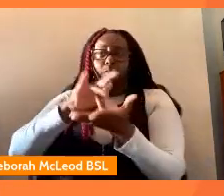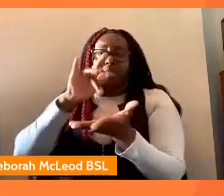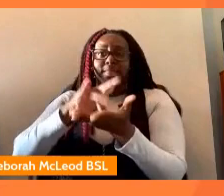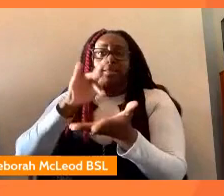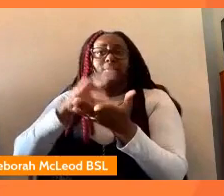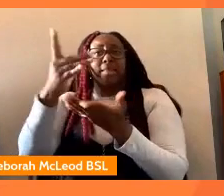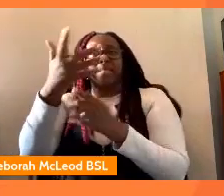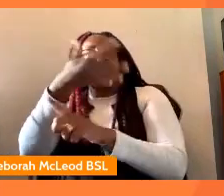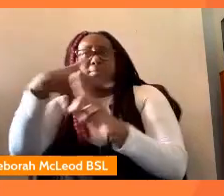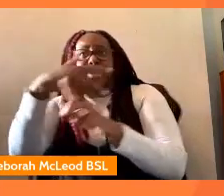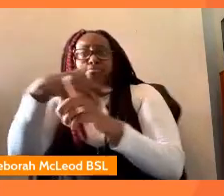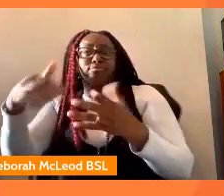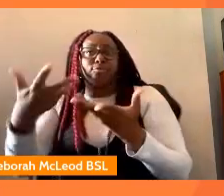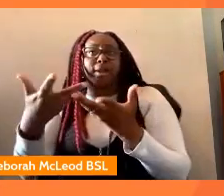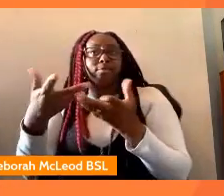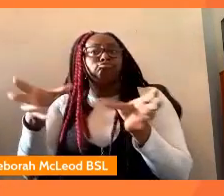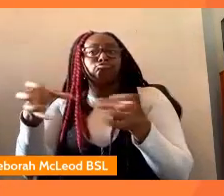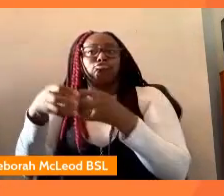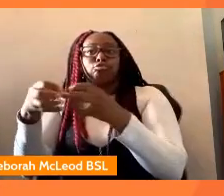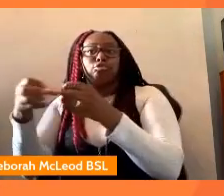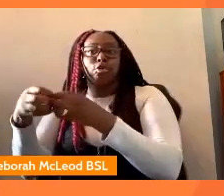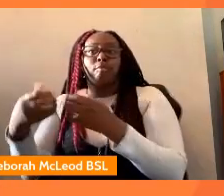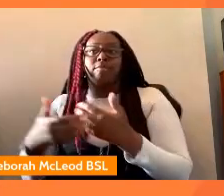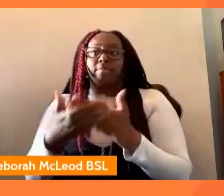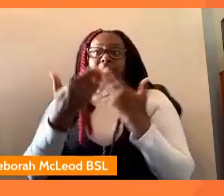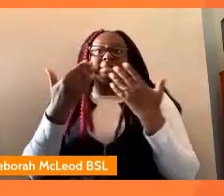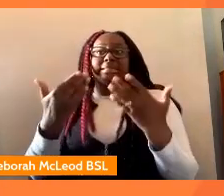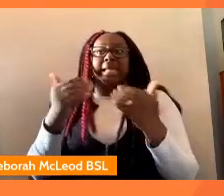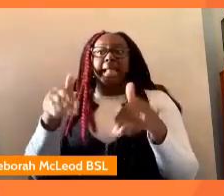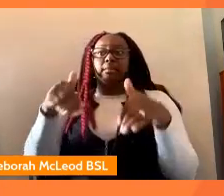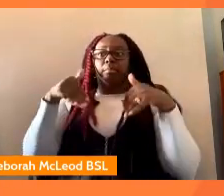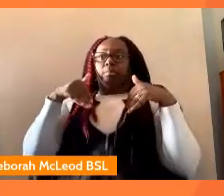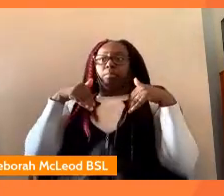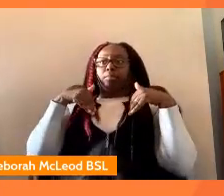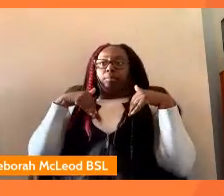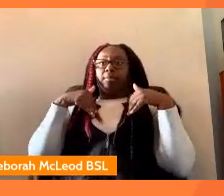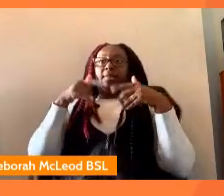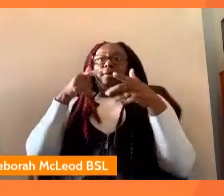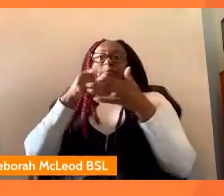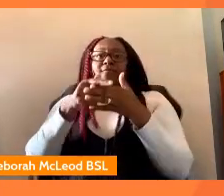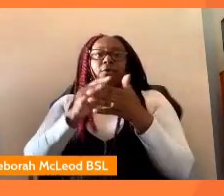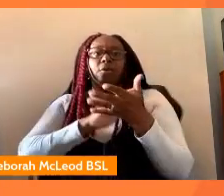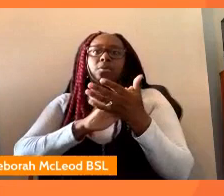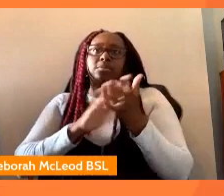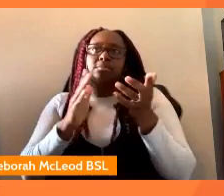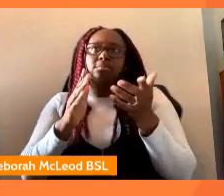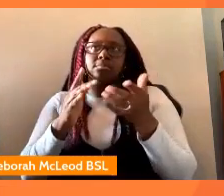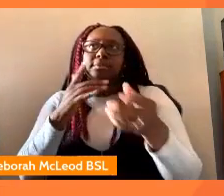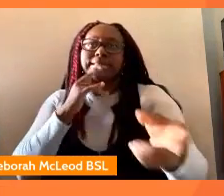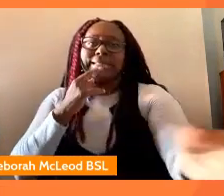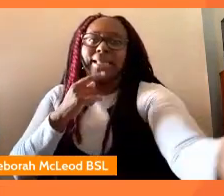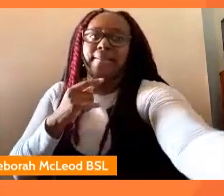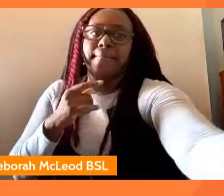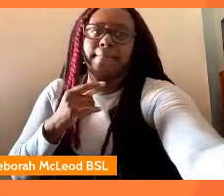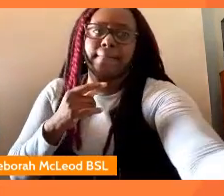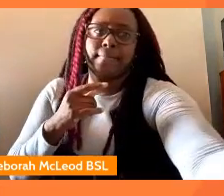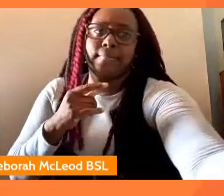all of them. Today we are going to be stepping back for a little bit of horizon-scanning, exploring a sector in transition, celebrating